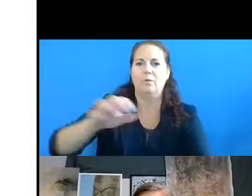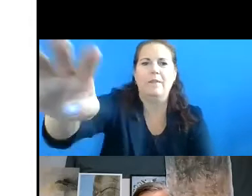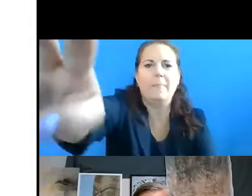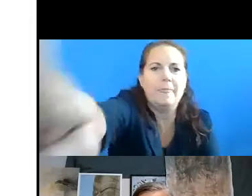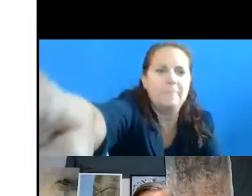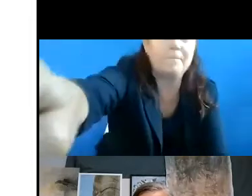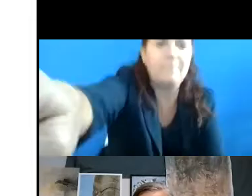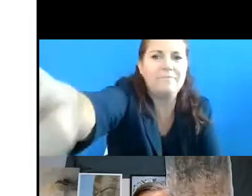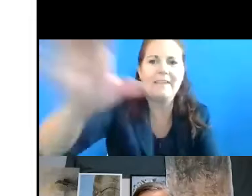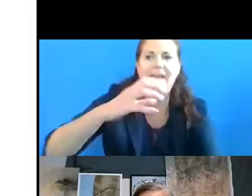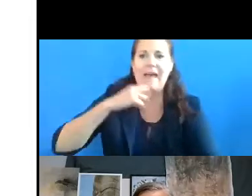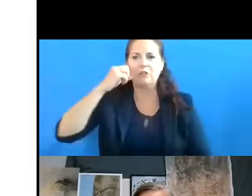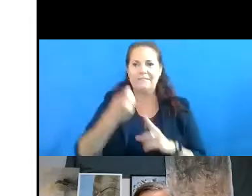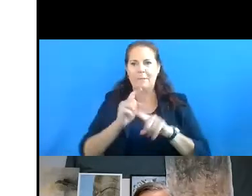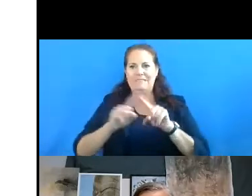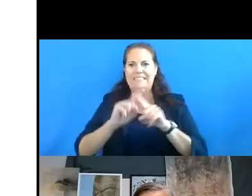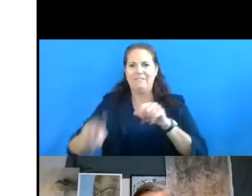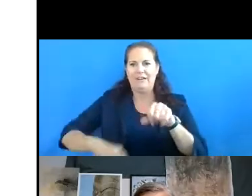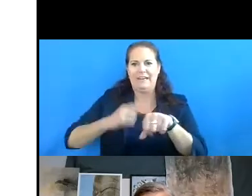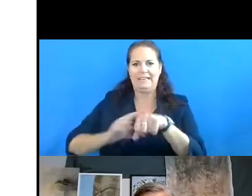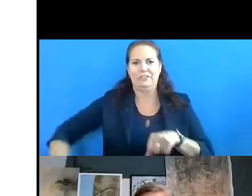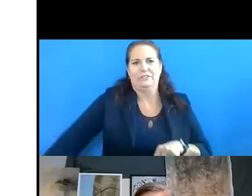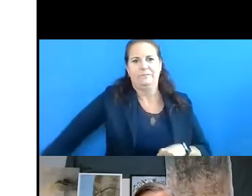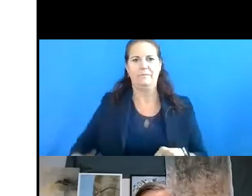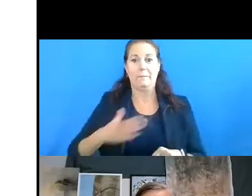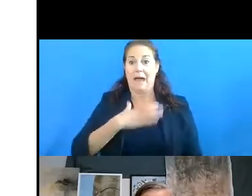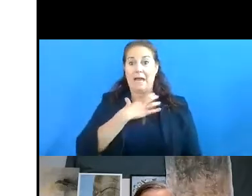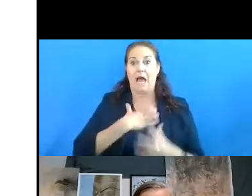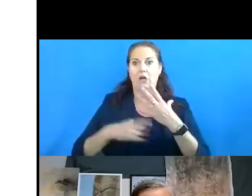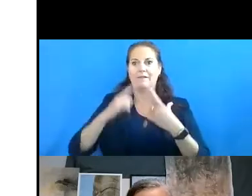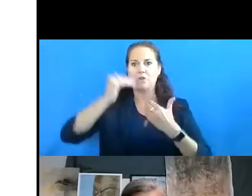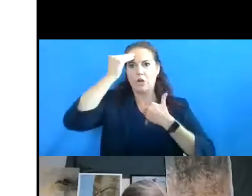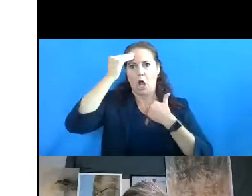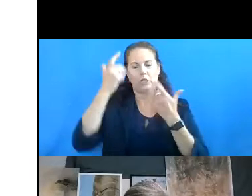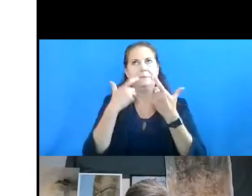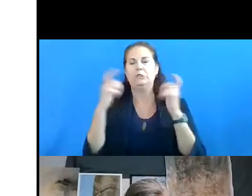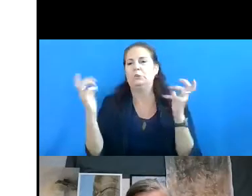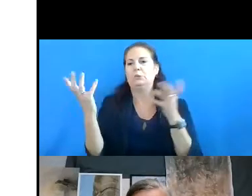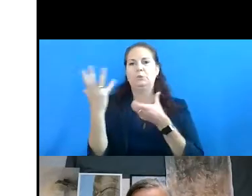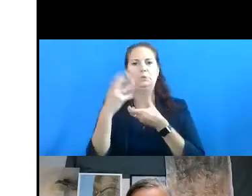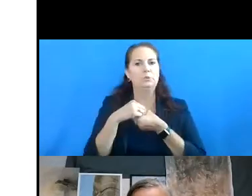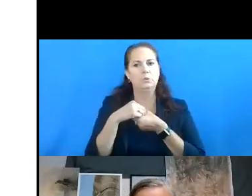Nations. My hunger has been huge.